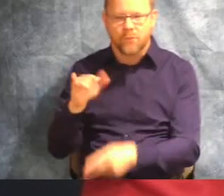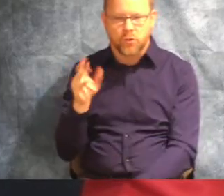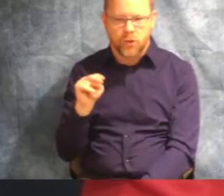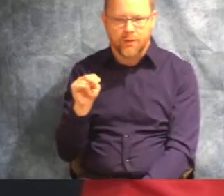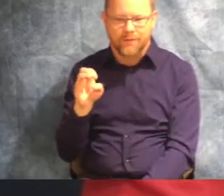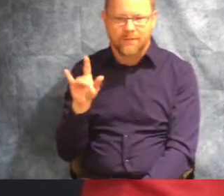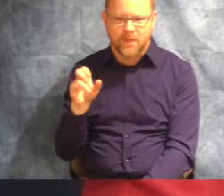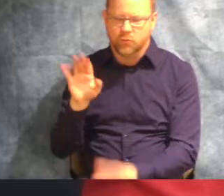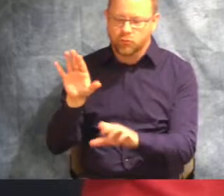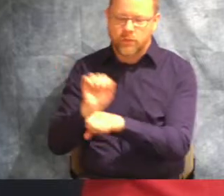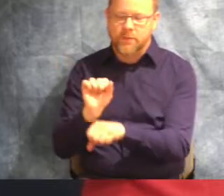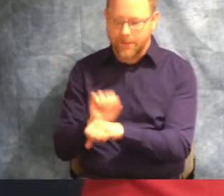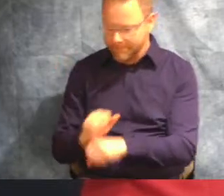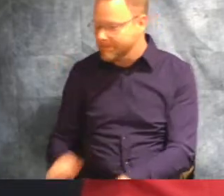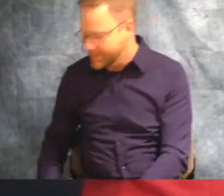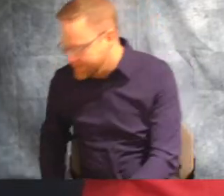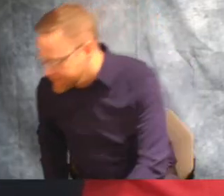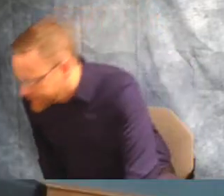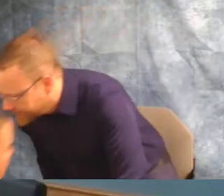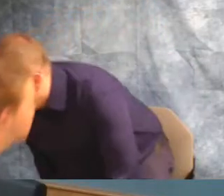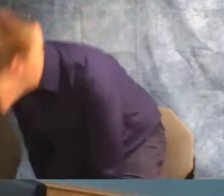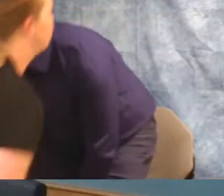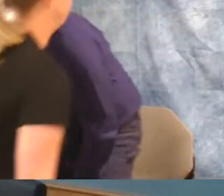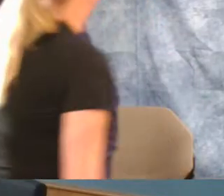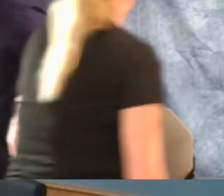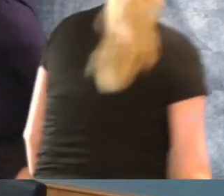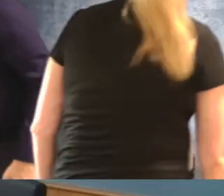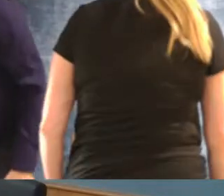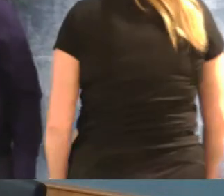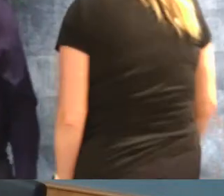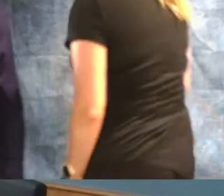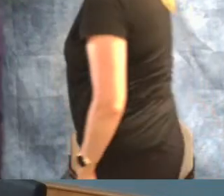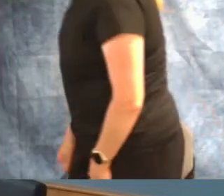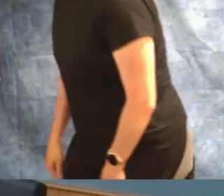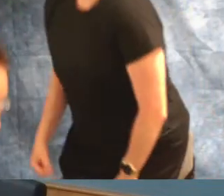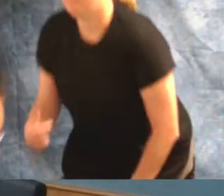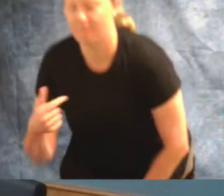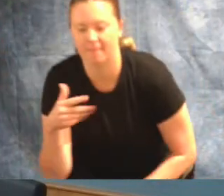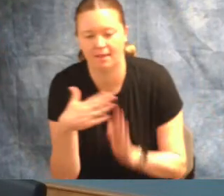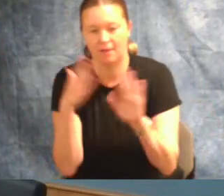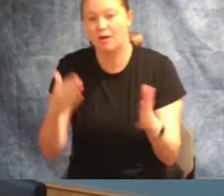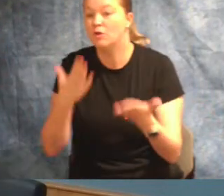been doing a great job. So, thank you. Thank you, Commissioner Driehaus. Thank you. Yeah, I wanted